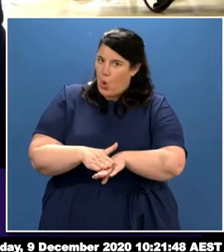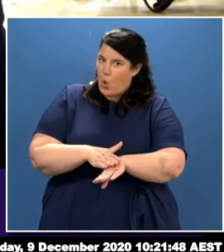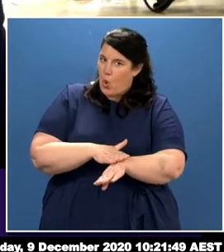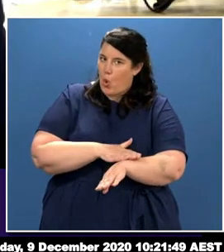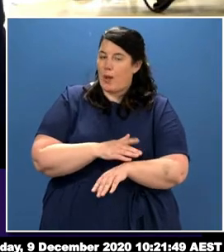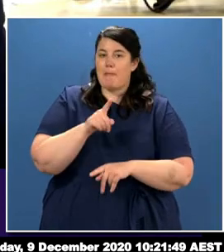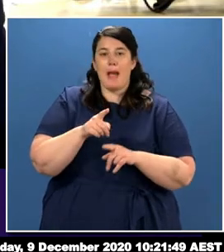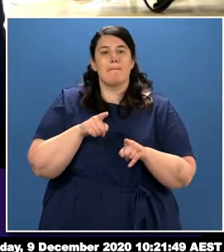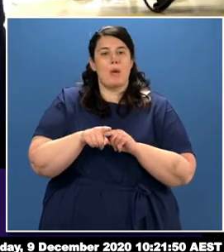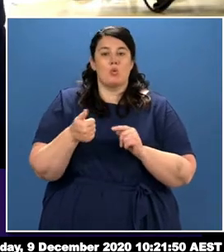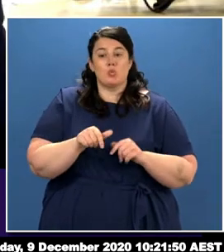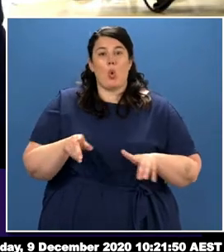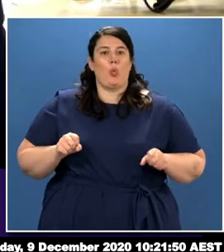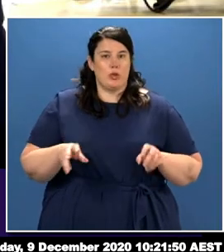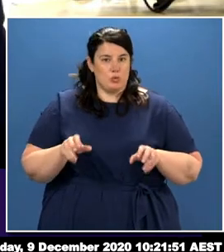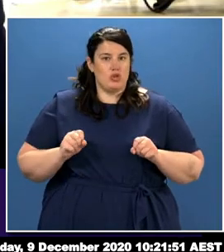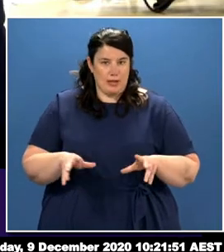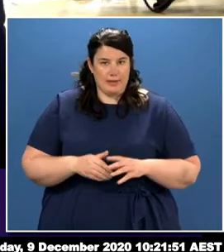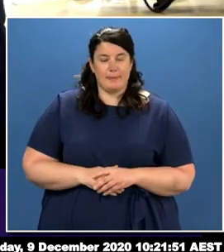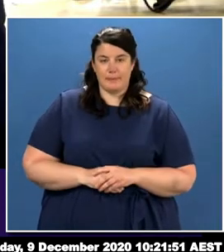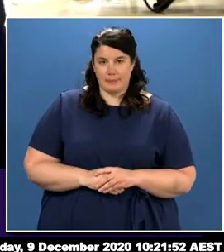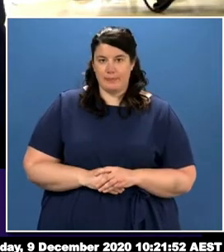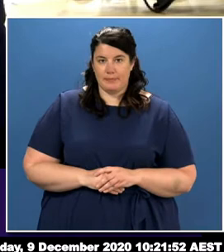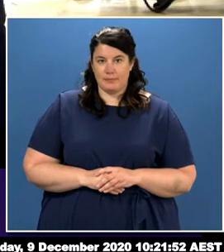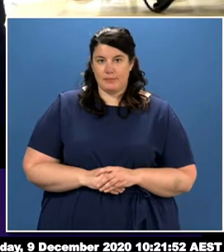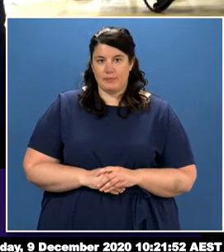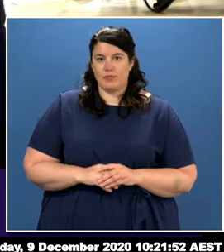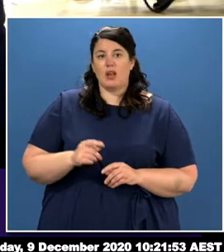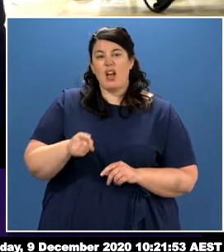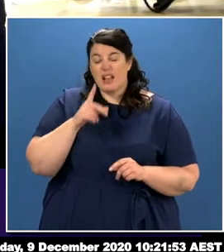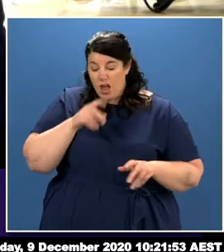mostly use the wheelchair, a manual or an electric wheelchair.